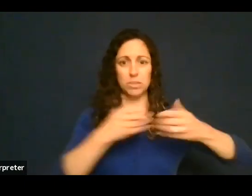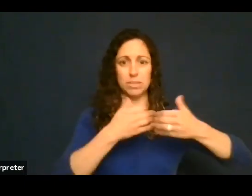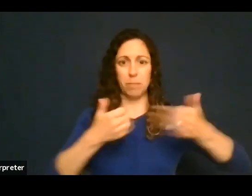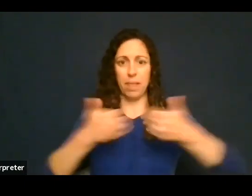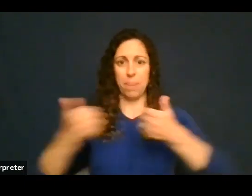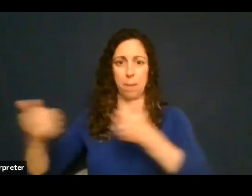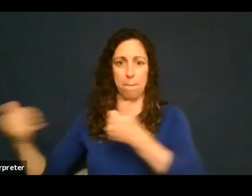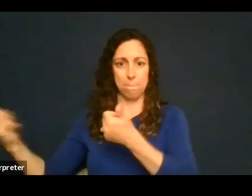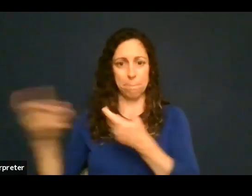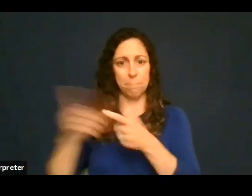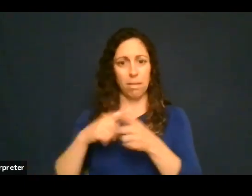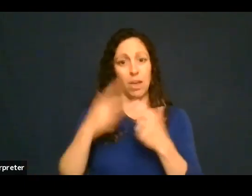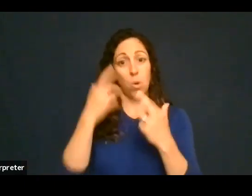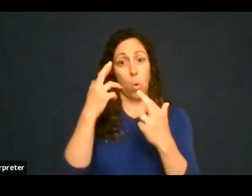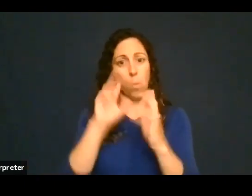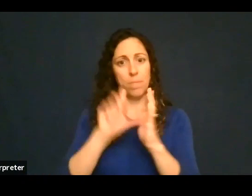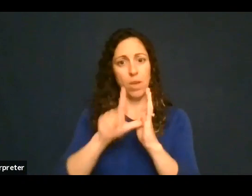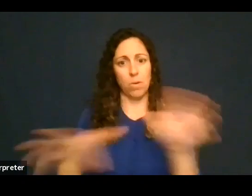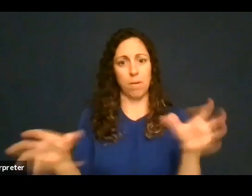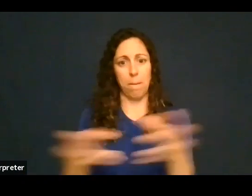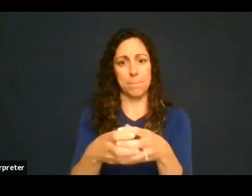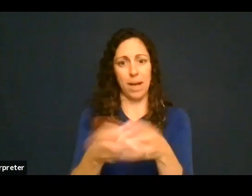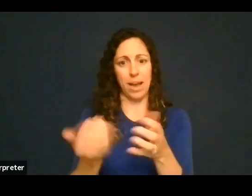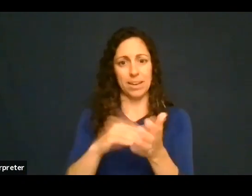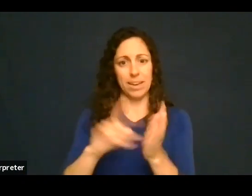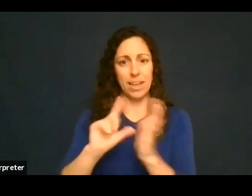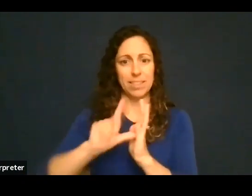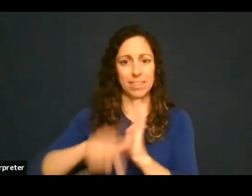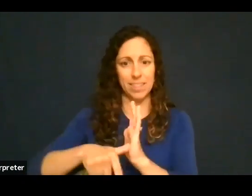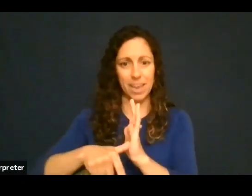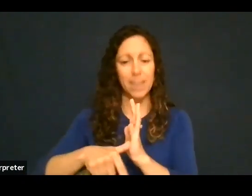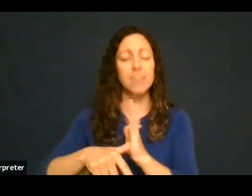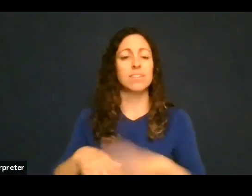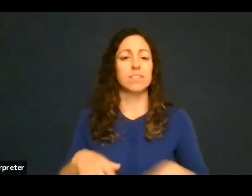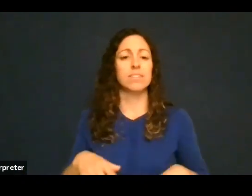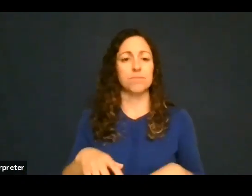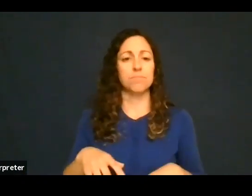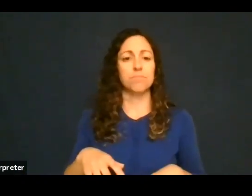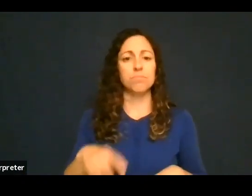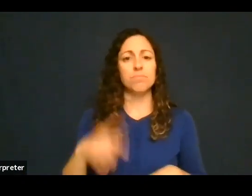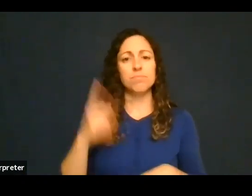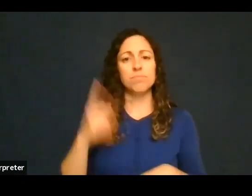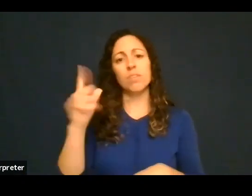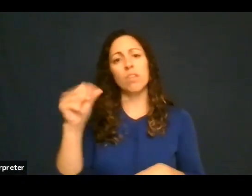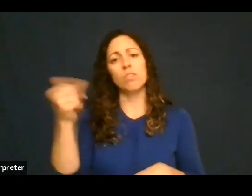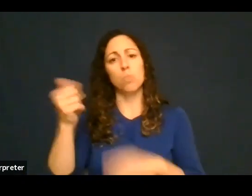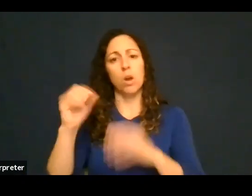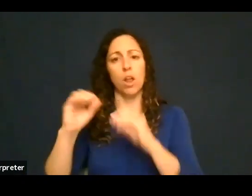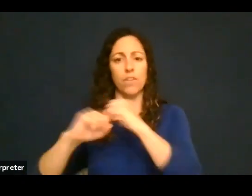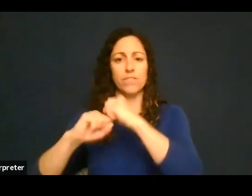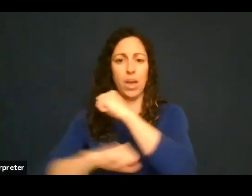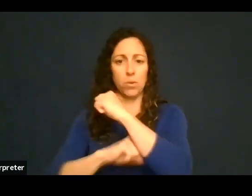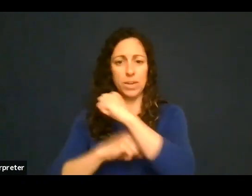of nanoparticles. And the foundation funds a number of programs on this where we try and encourage